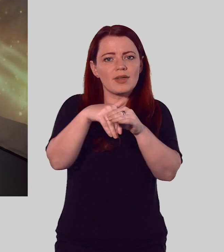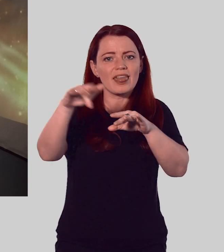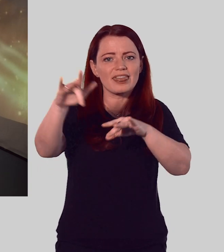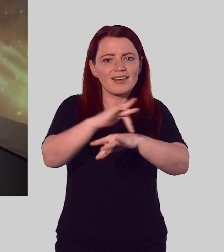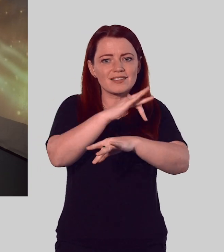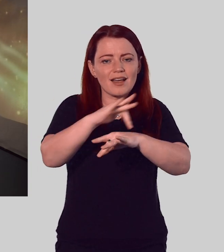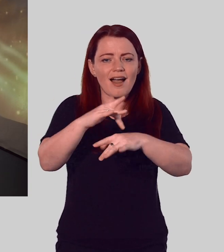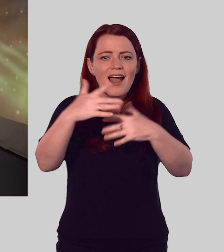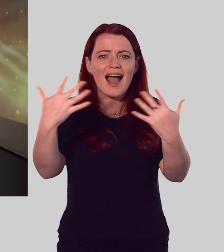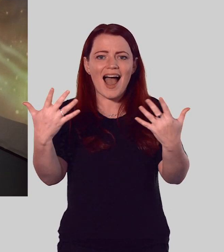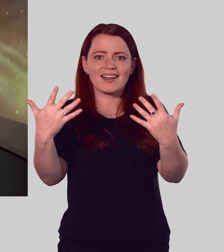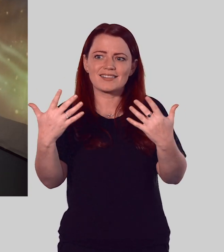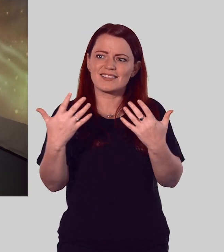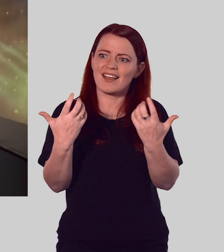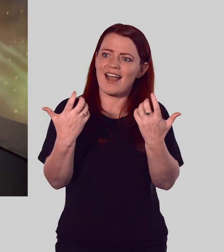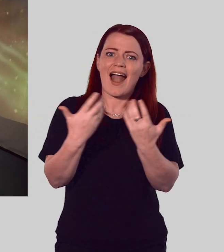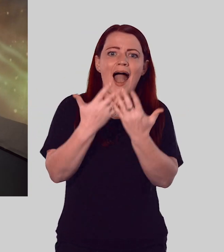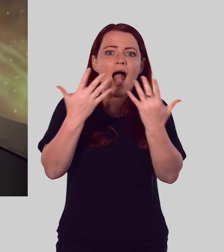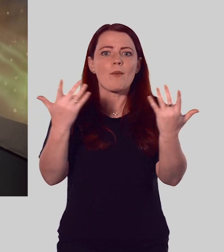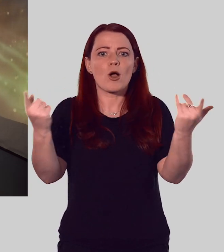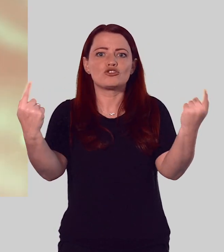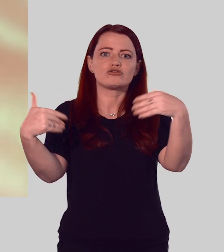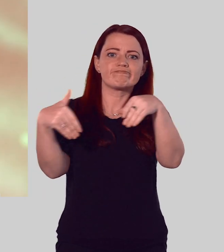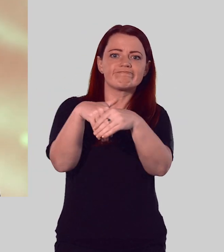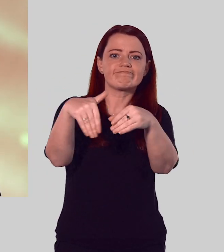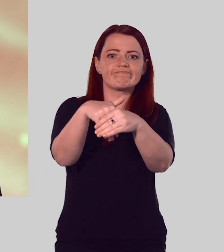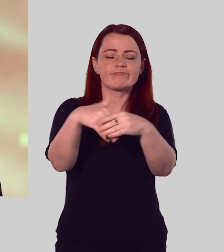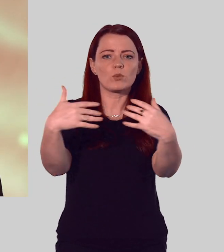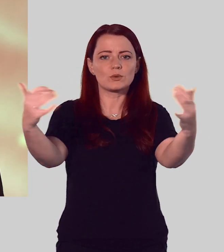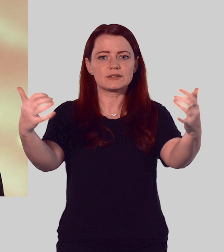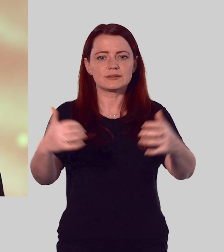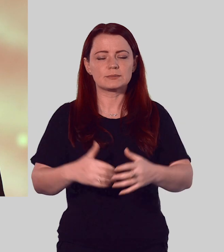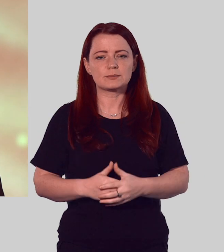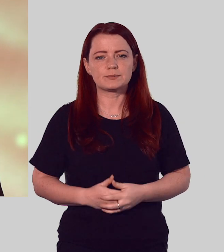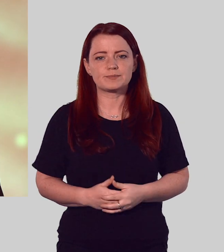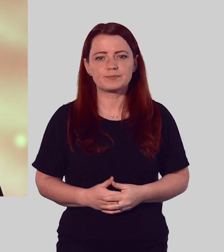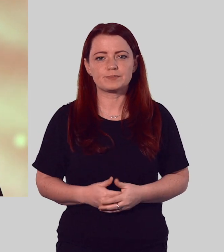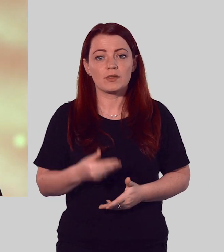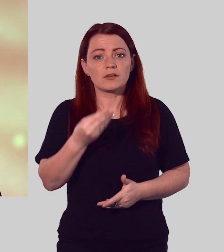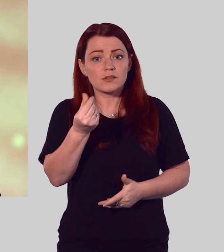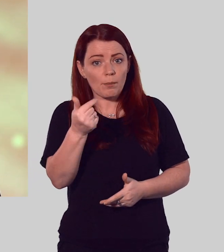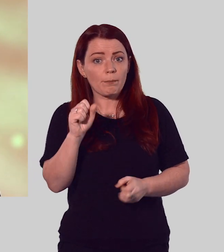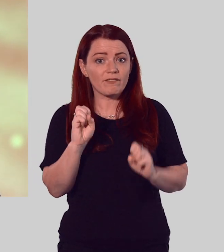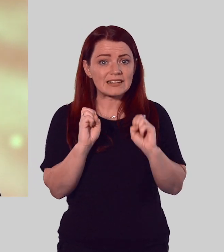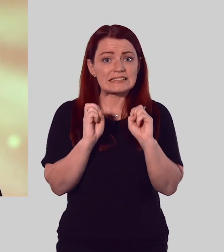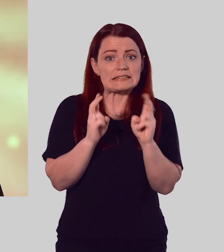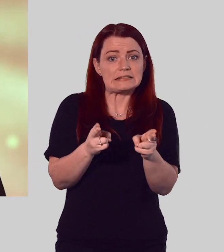participation possible. Some of the digital techniques we've explored in this series on digital